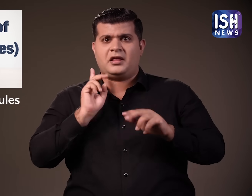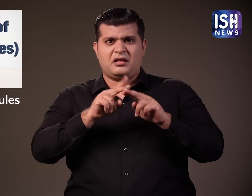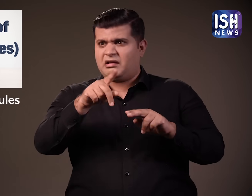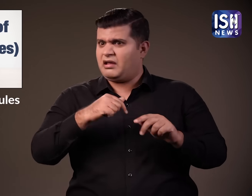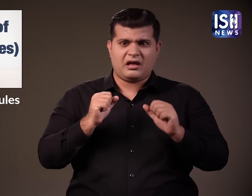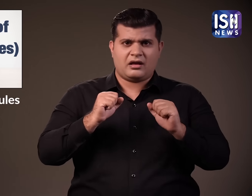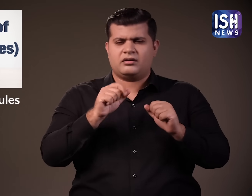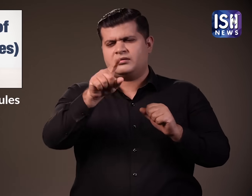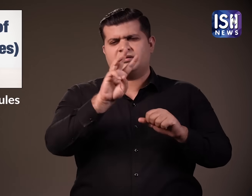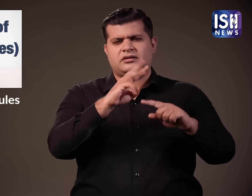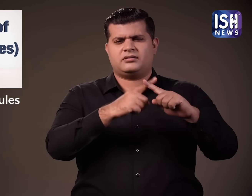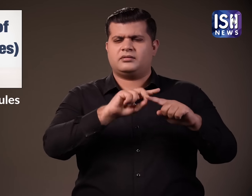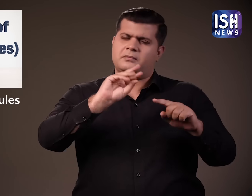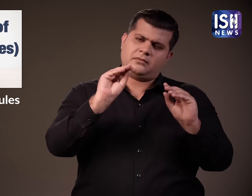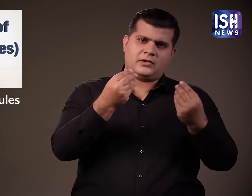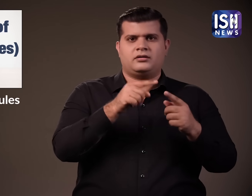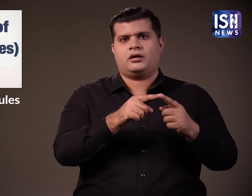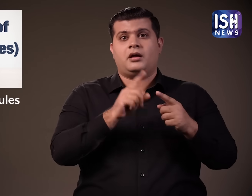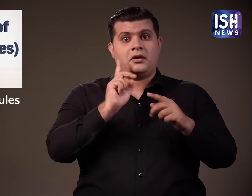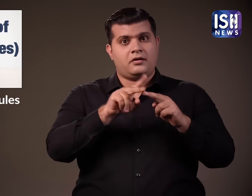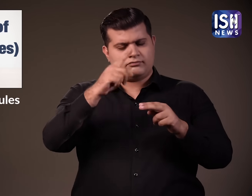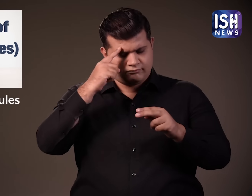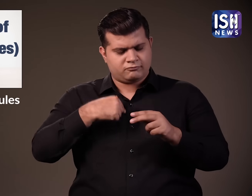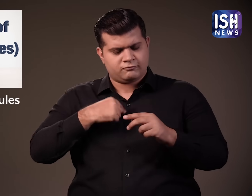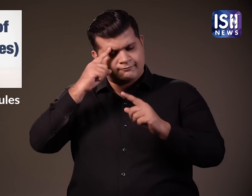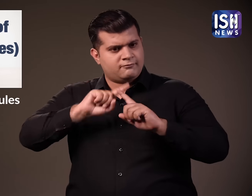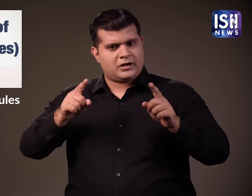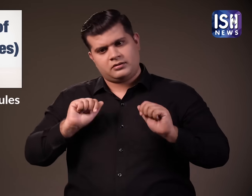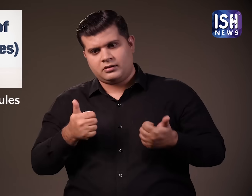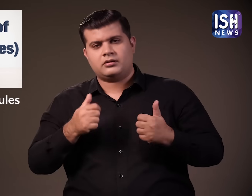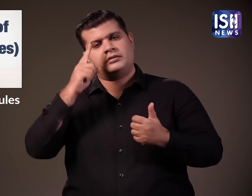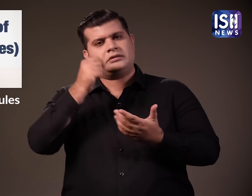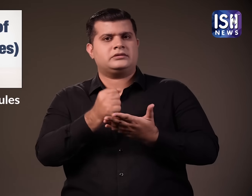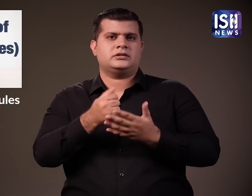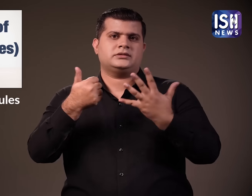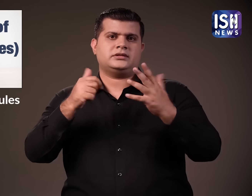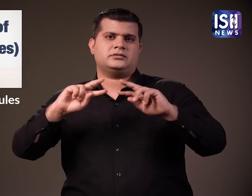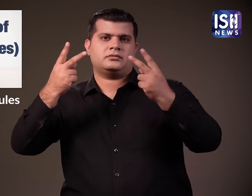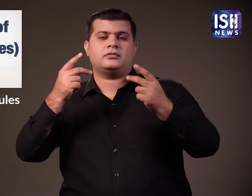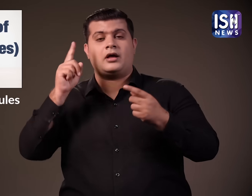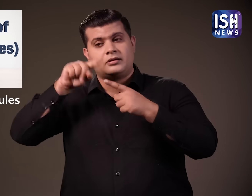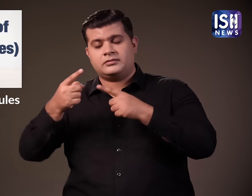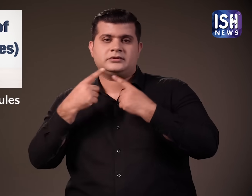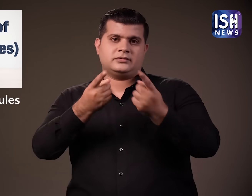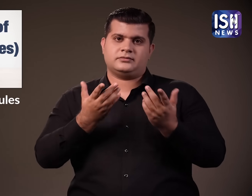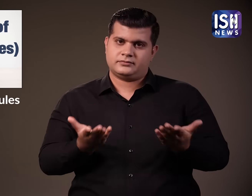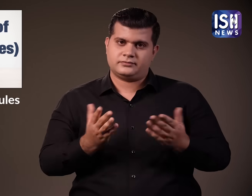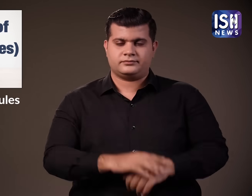If you find it difficult, atleast keep triple the amount aside but if possible try to keep 6 times the amount.